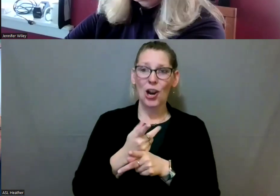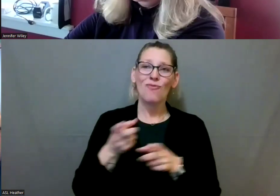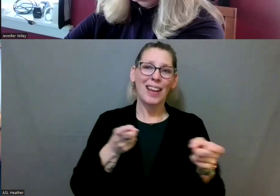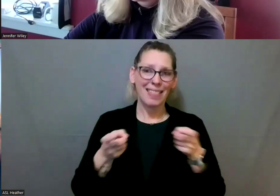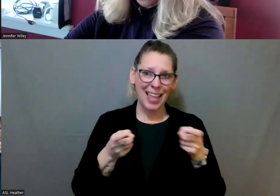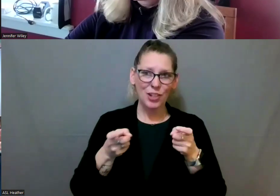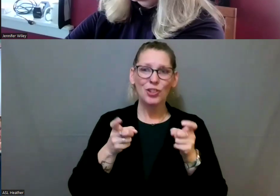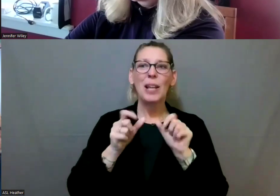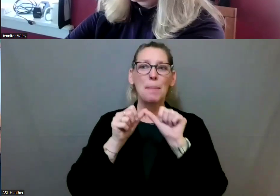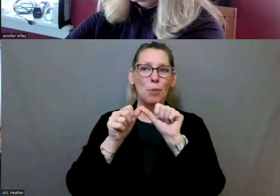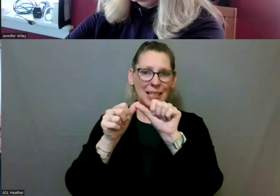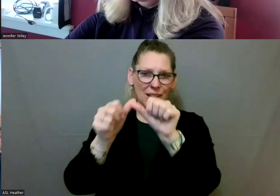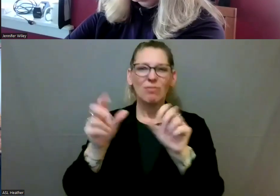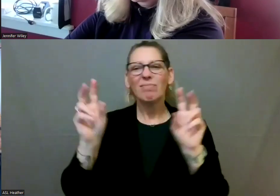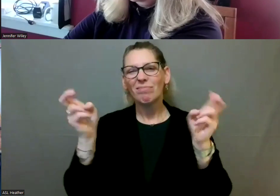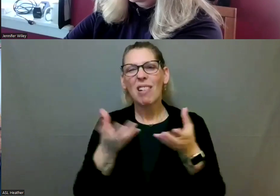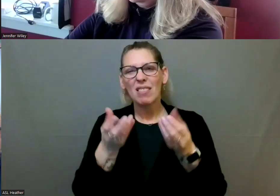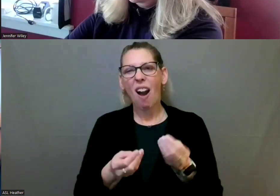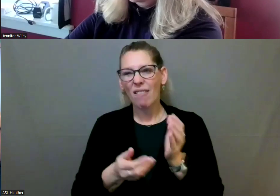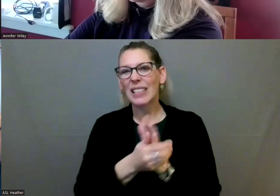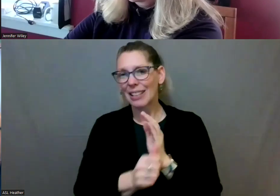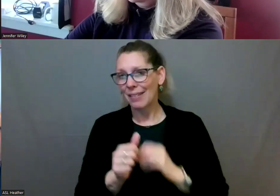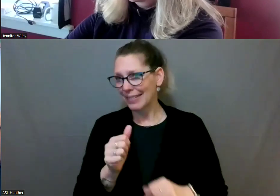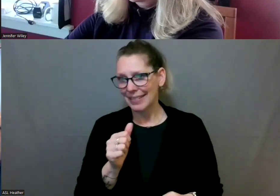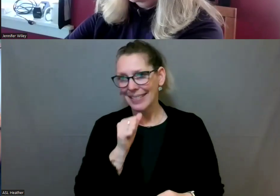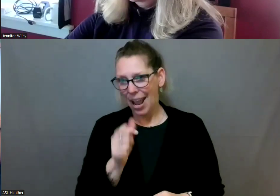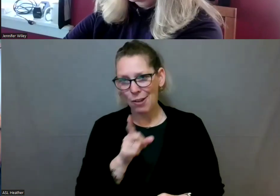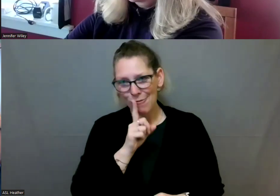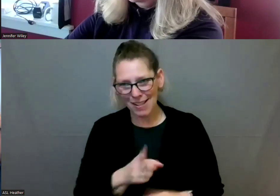what they call soft skills which we know aren't really soft skills anymore and ask